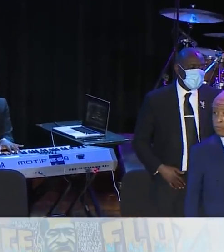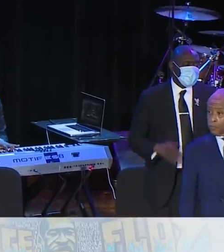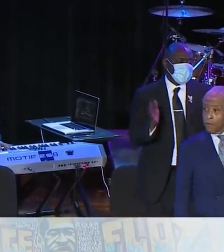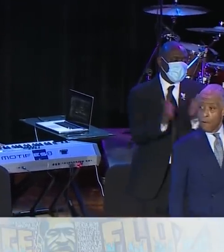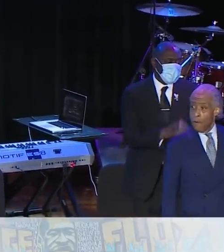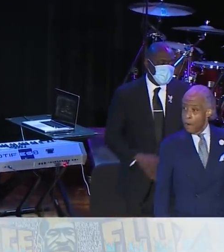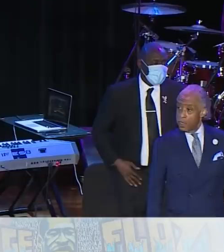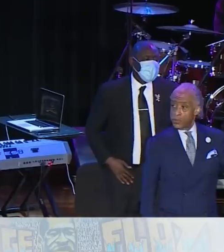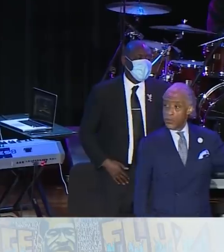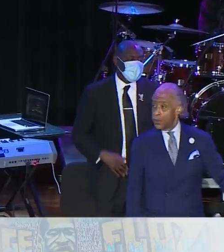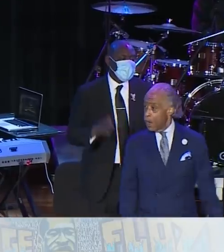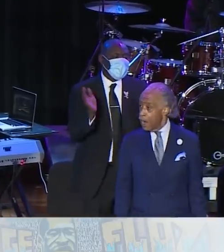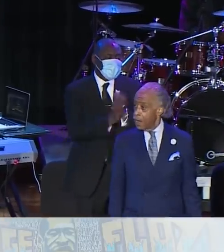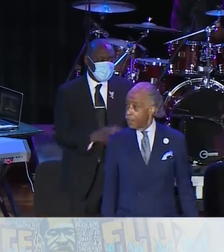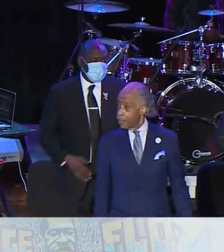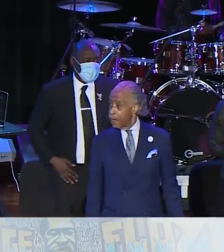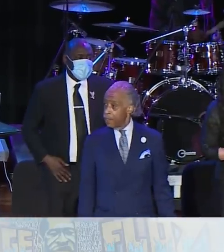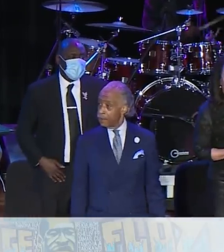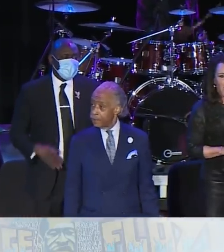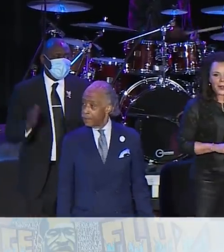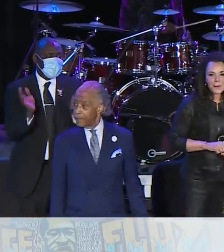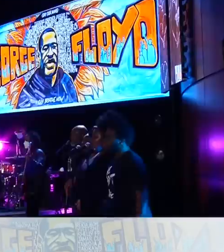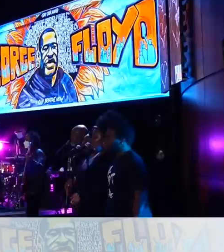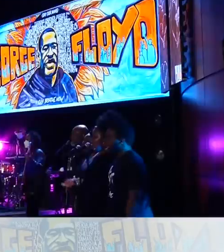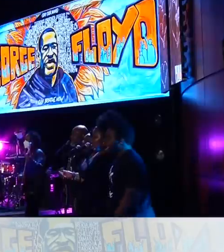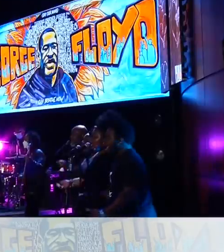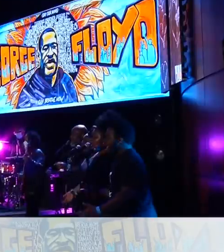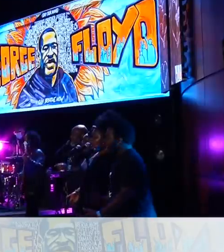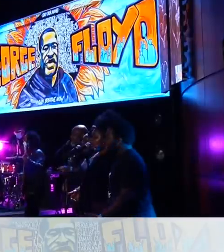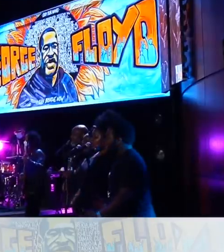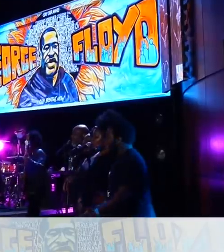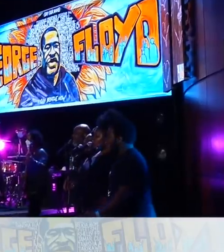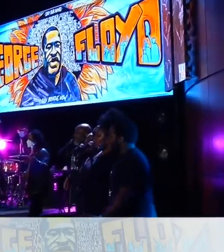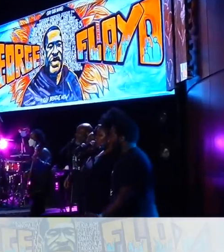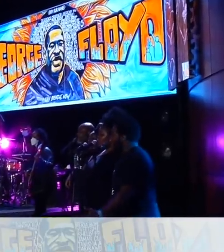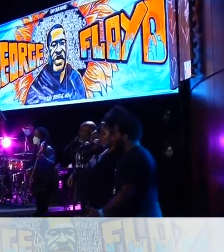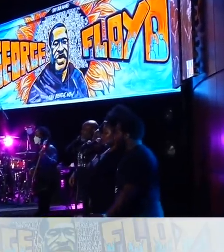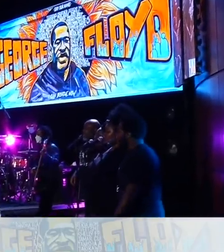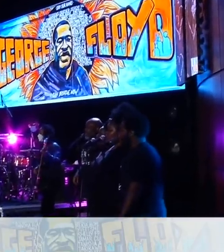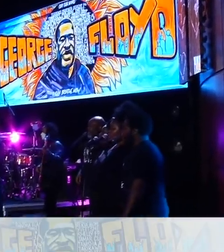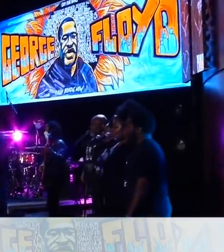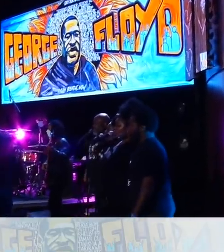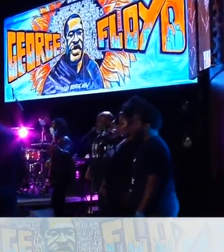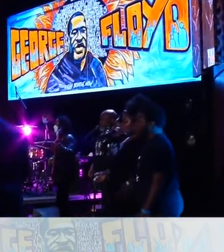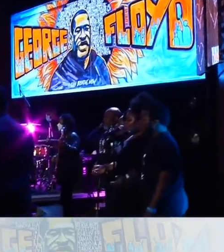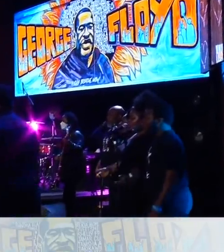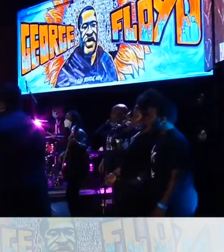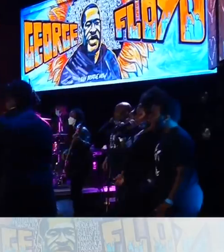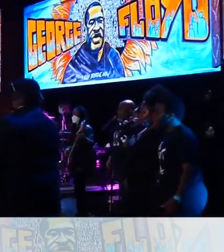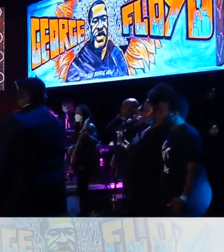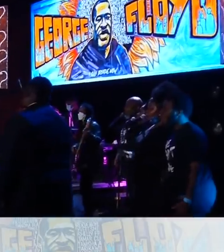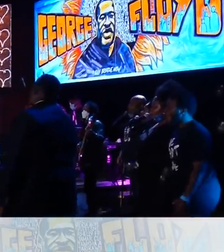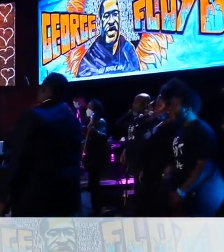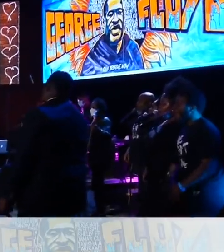EVERY PRAISE IS TO OUR GOD. COME ON MY PEOPLE, LET'S TAKE IT UP ONE MORE TIME.